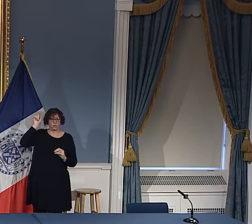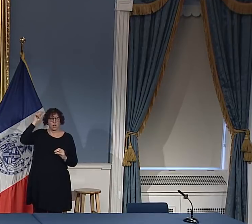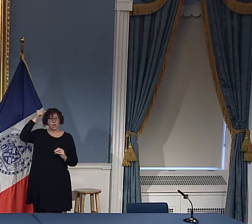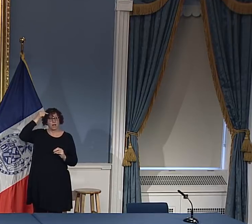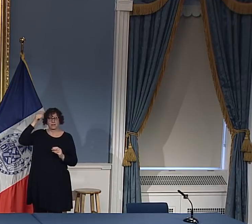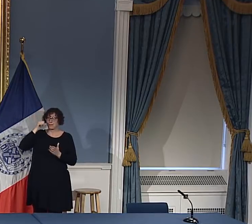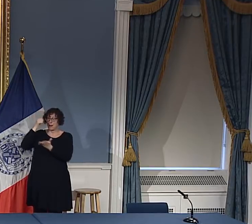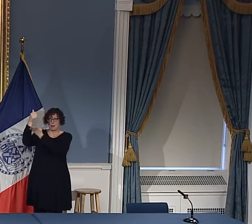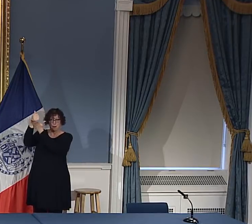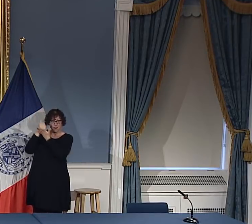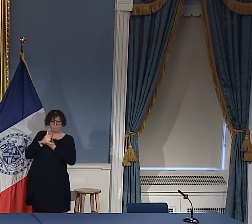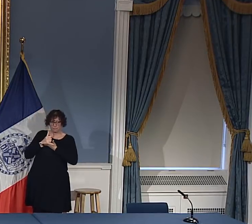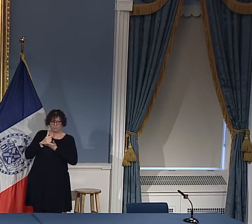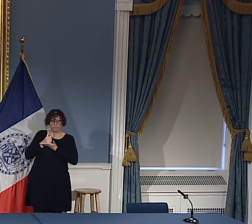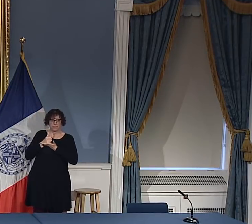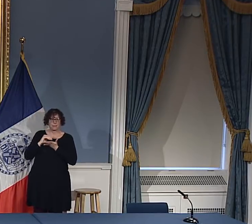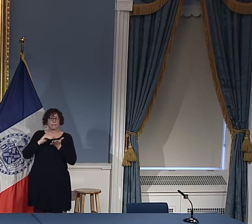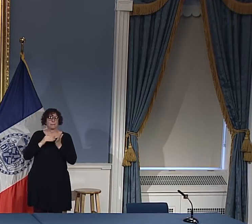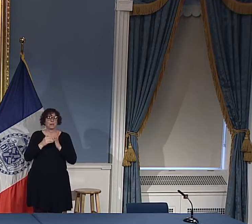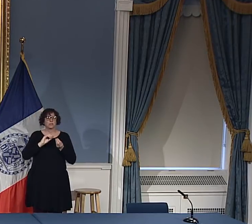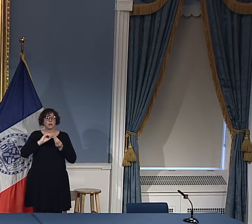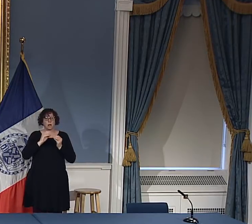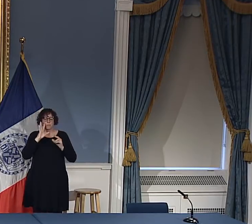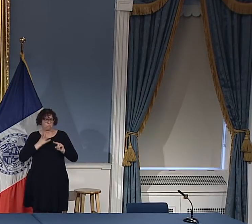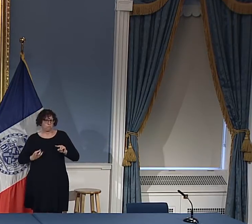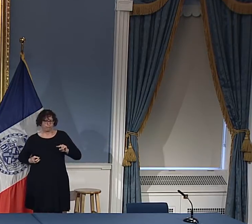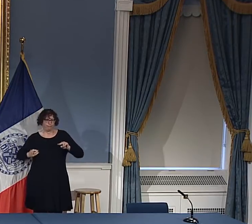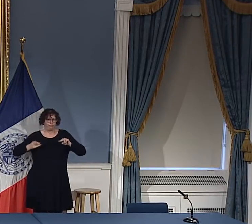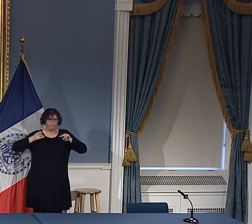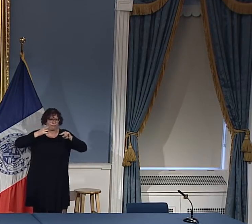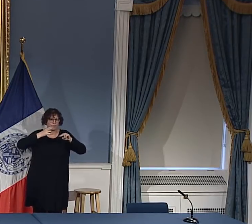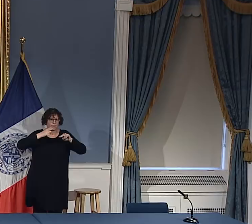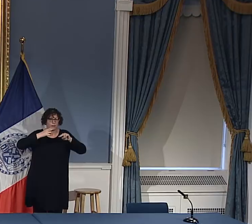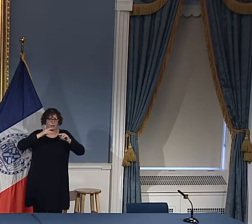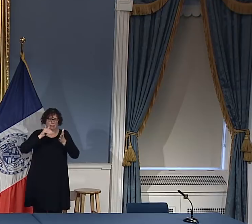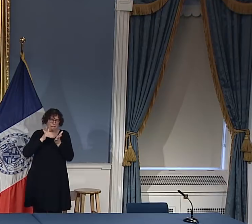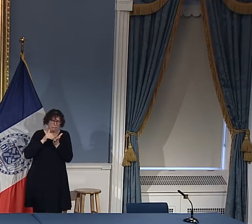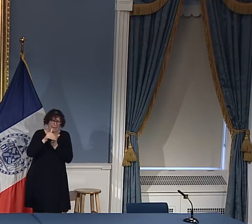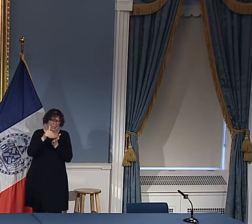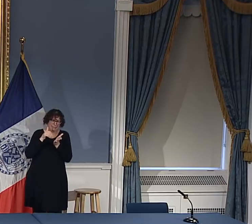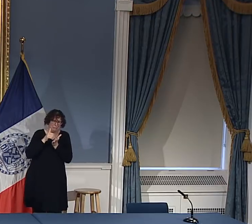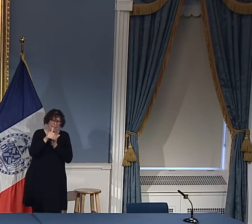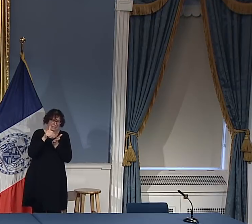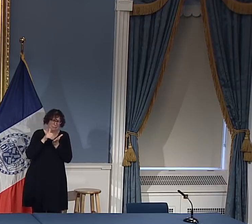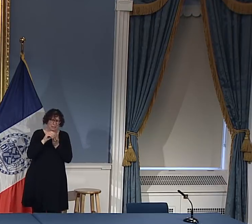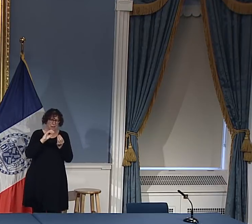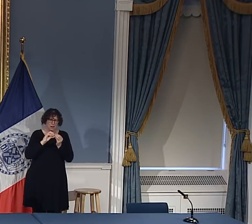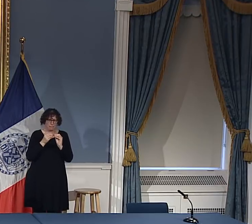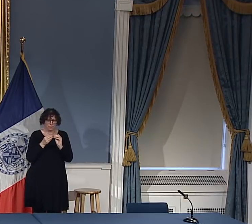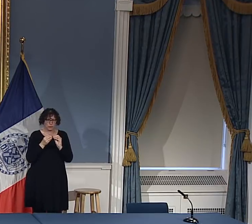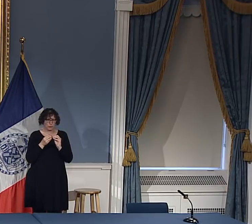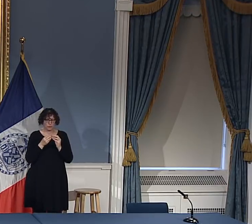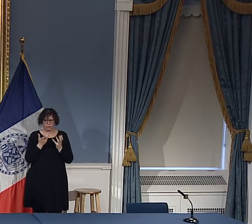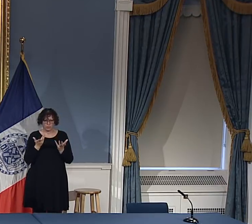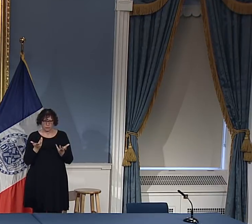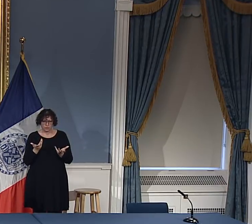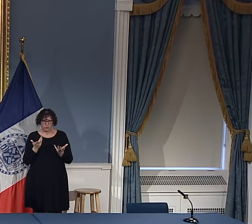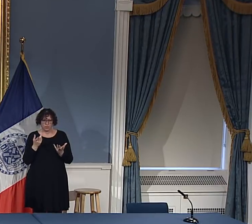THE FEDERAL GOVERNMENT DOES NOT STEP UP AND Y AOUREAL TKNGI ABOUT TWO WEKSE TIE MLINE.